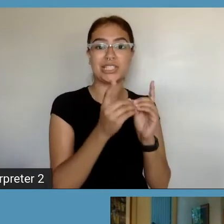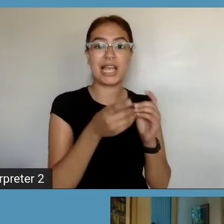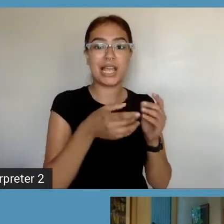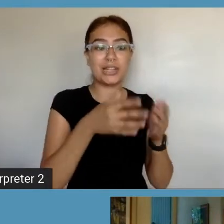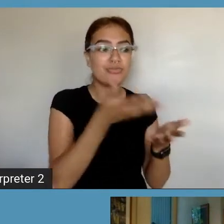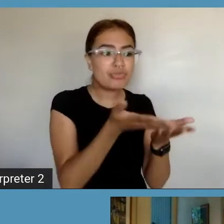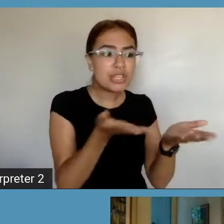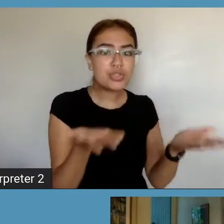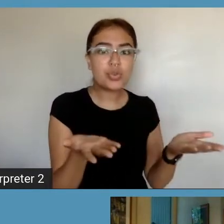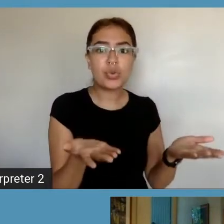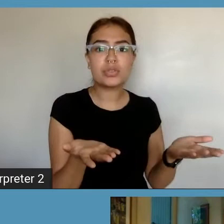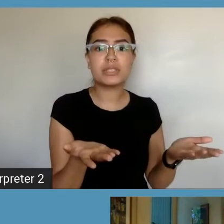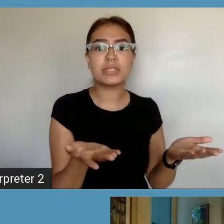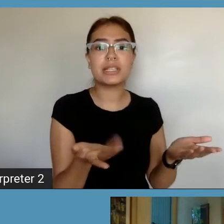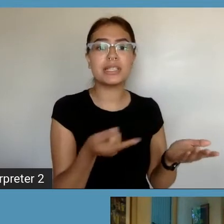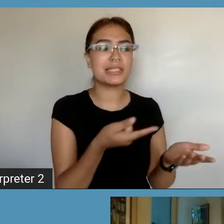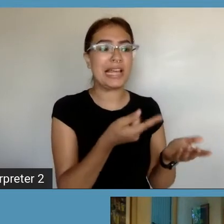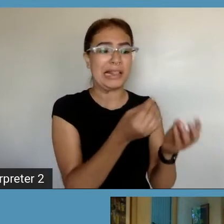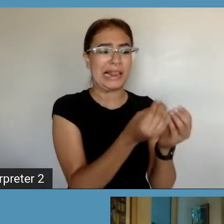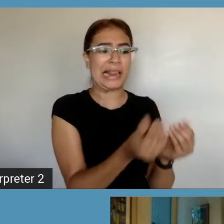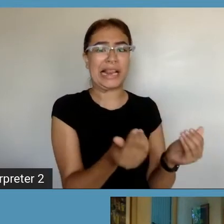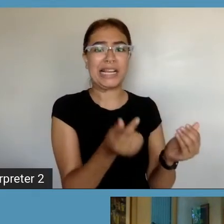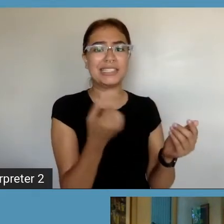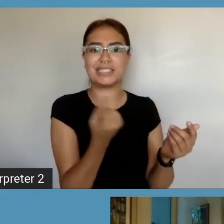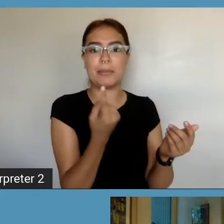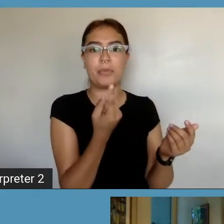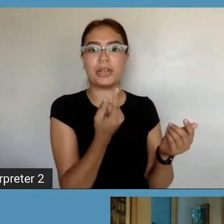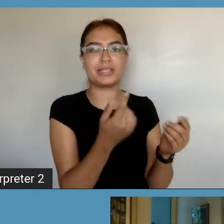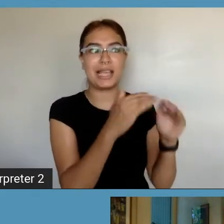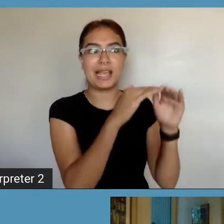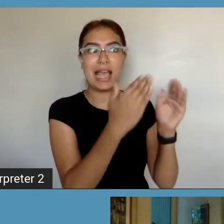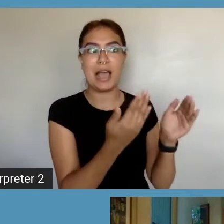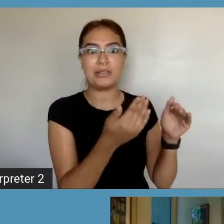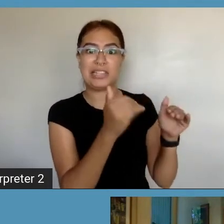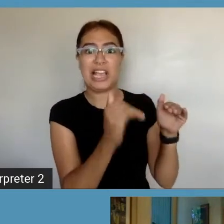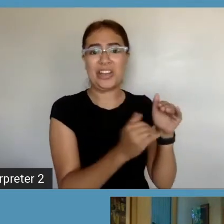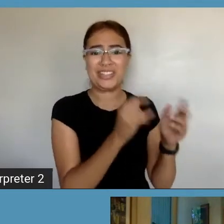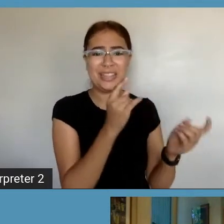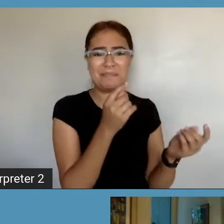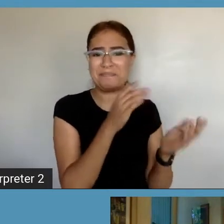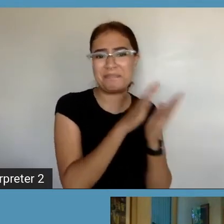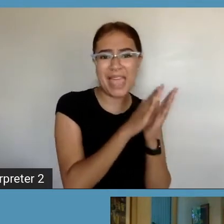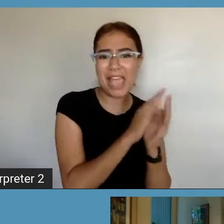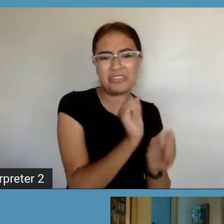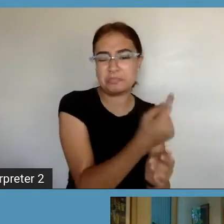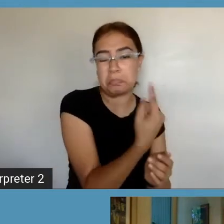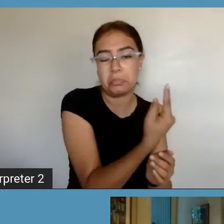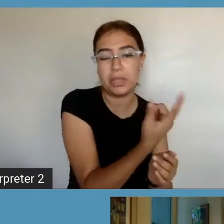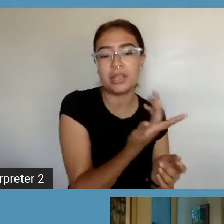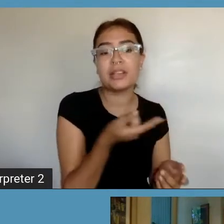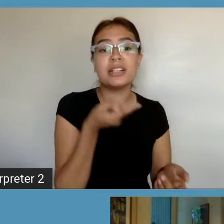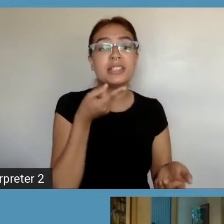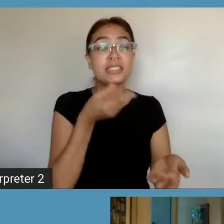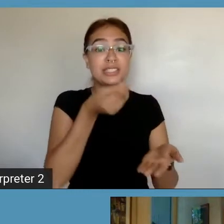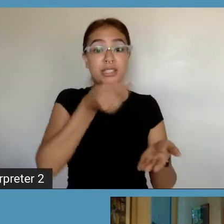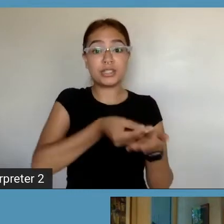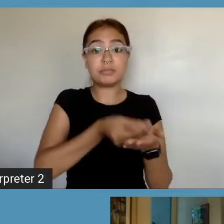the attic or under the bed somewhere, these grants have made these collections digitizing,